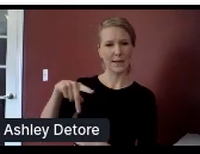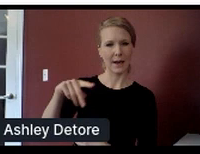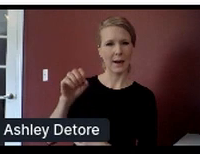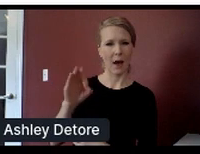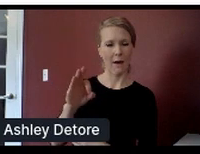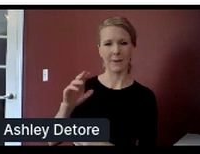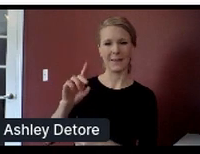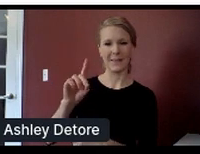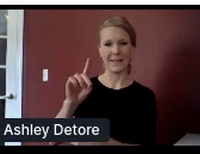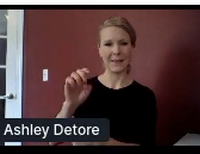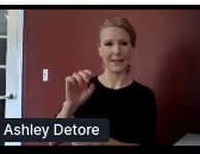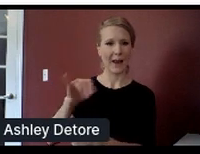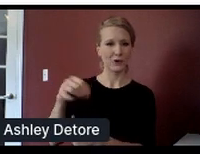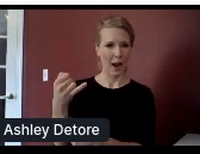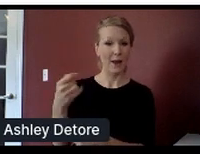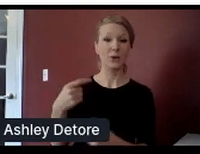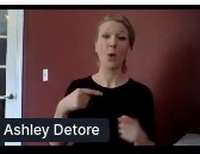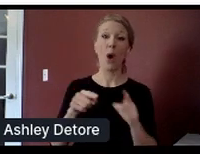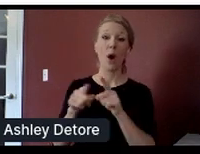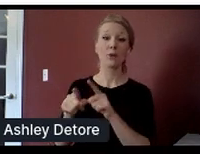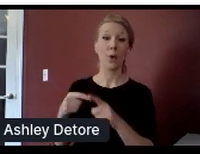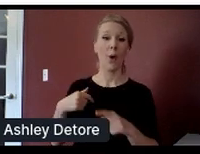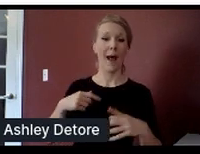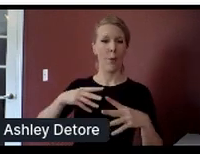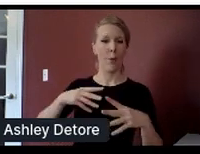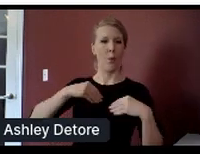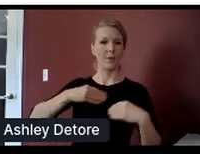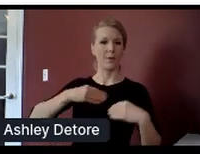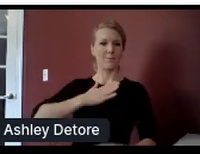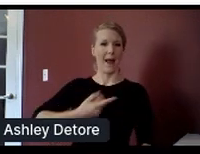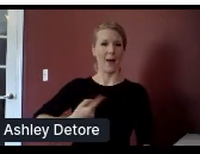But I also own my own business. I'm a Black woman.